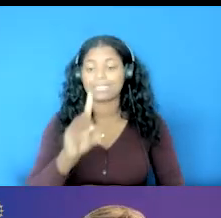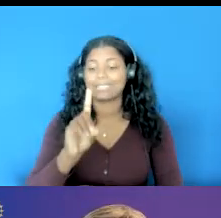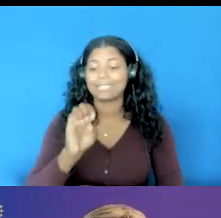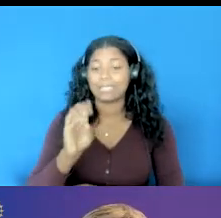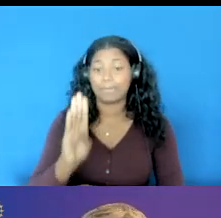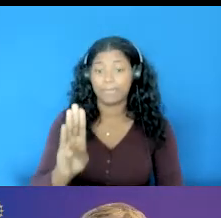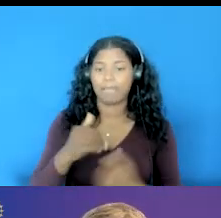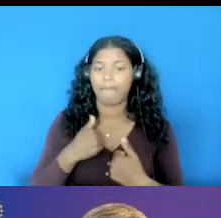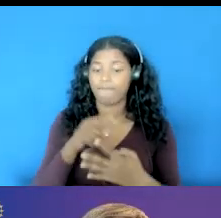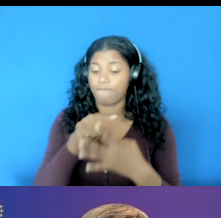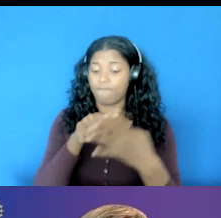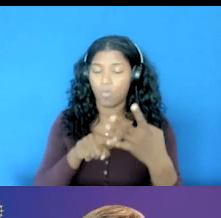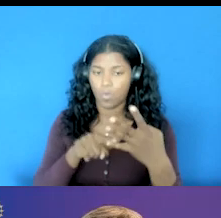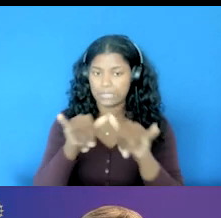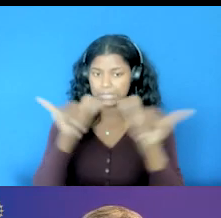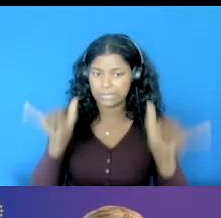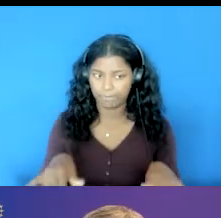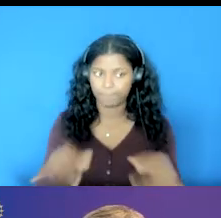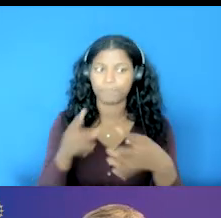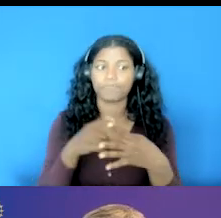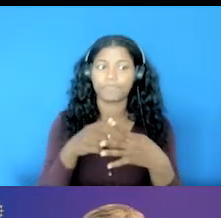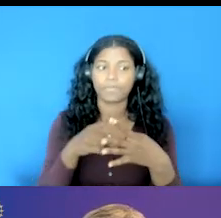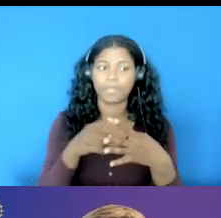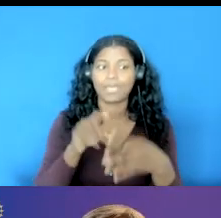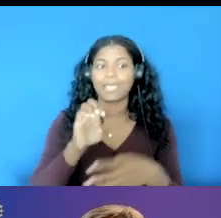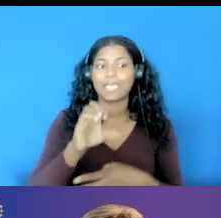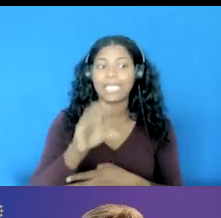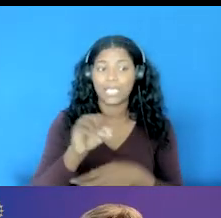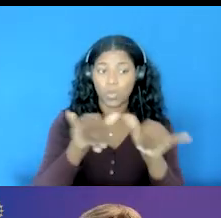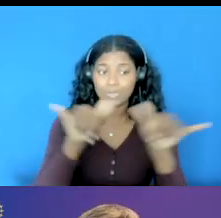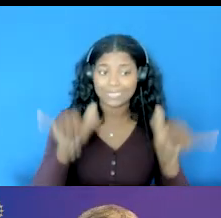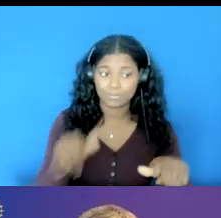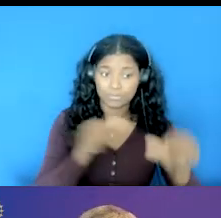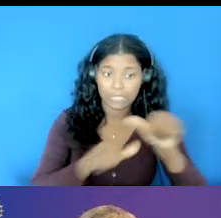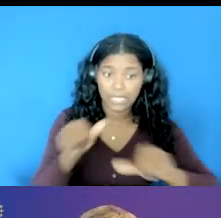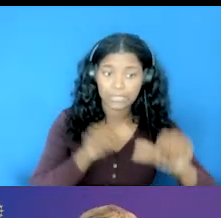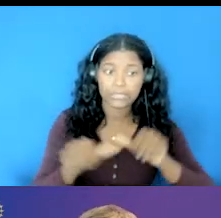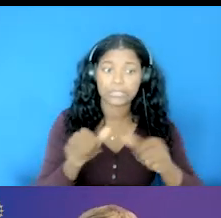Ecosystem science, evolutionary processes, population and community ecology